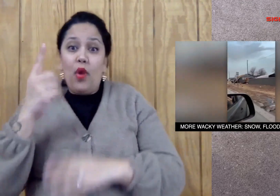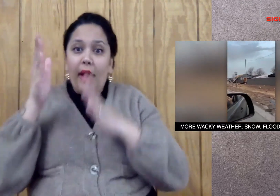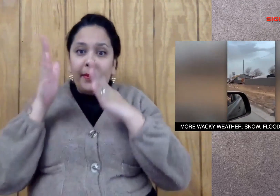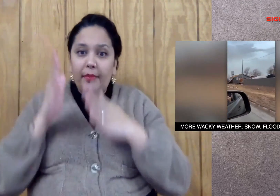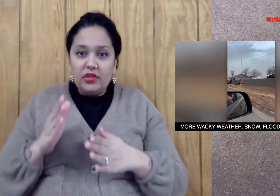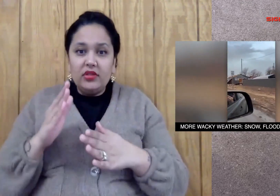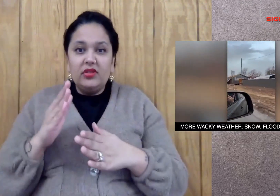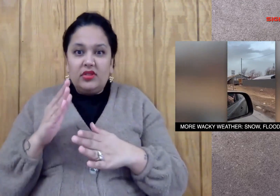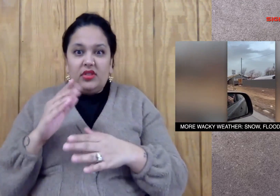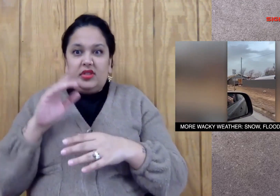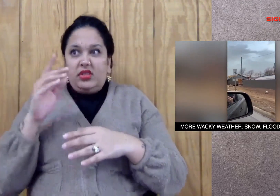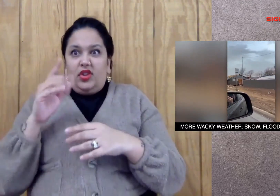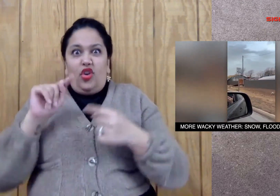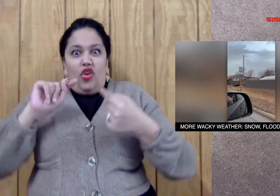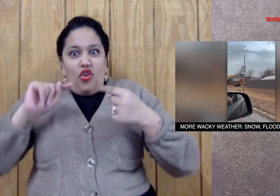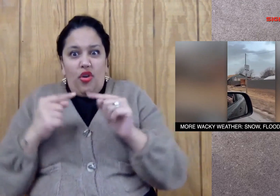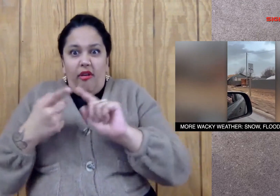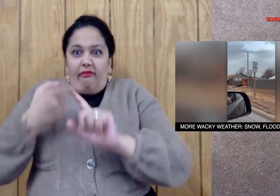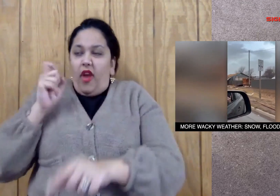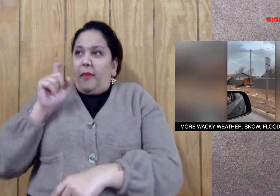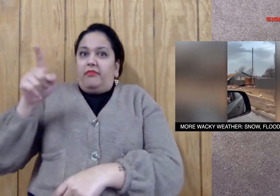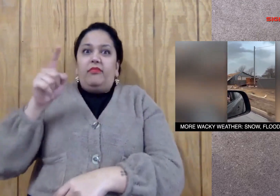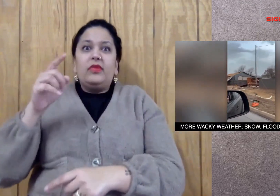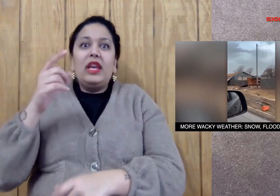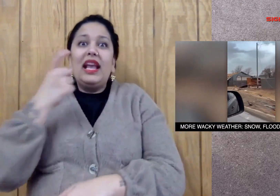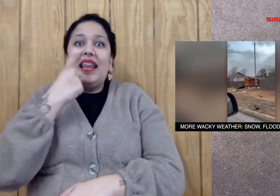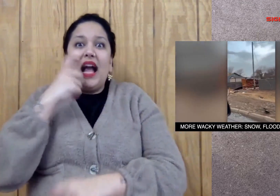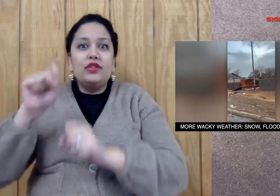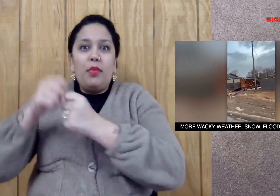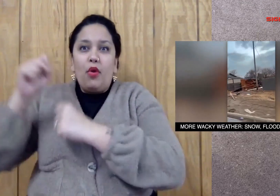At least one person was hurt from flying glass.